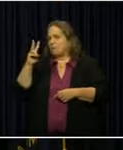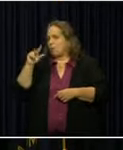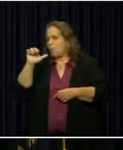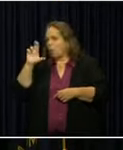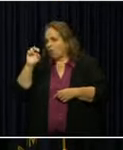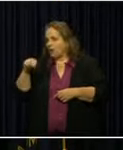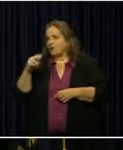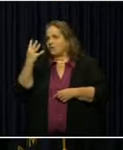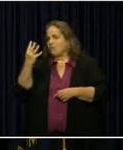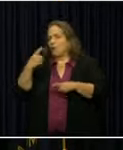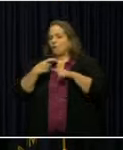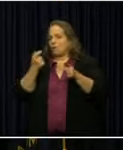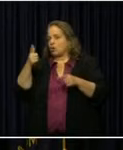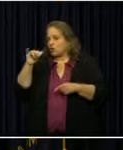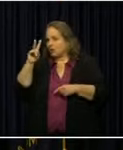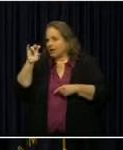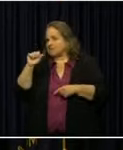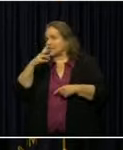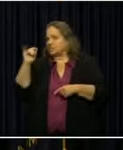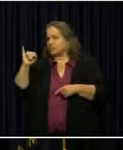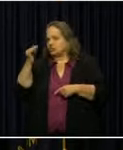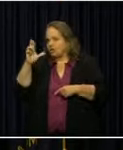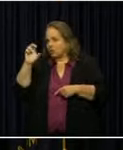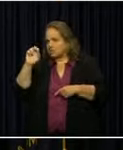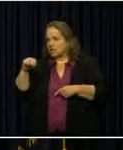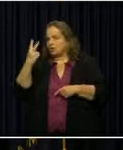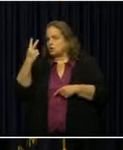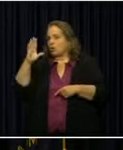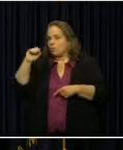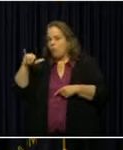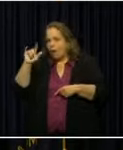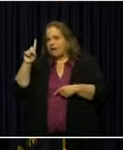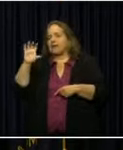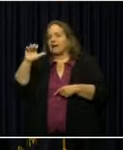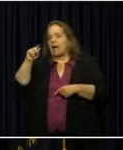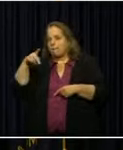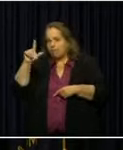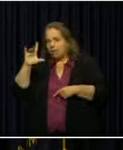AND IT'S 137 LOSSES TO ALL OF US.